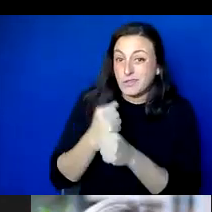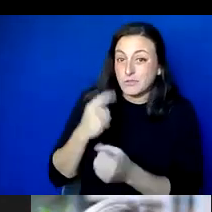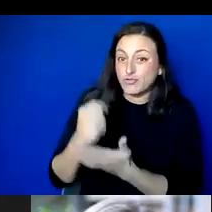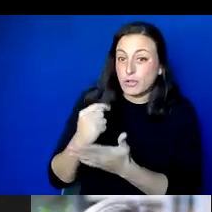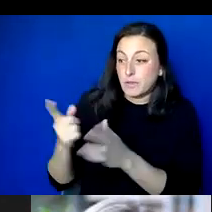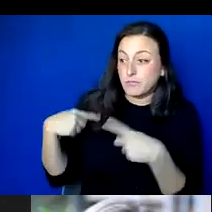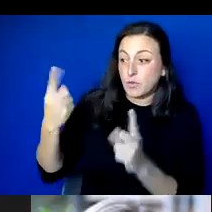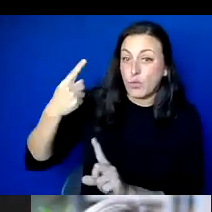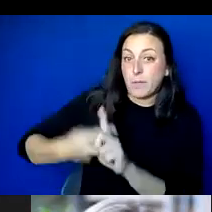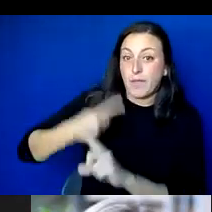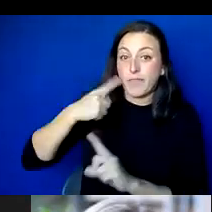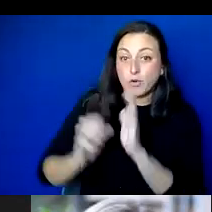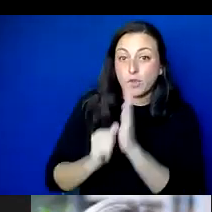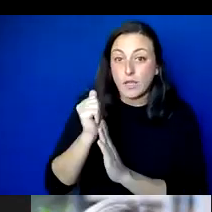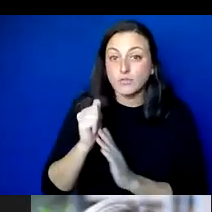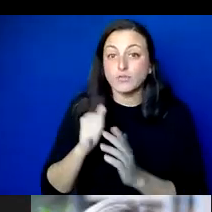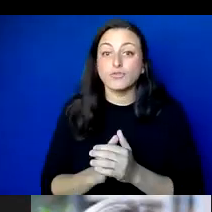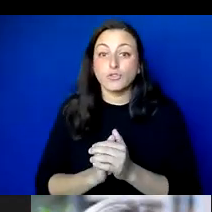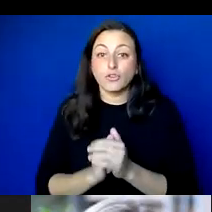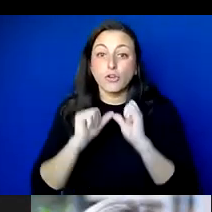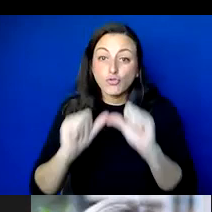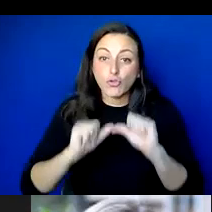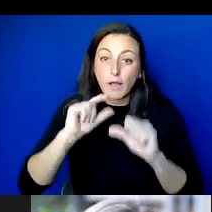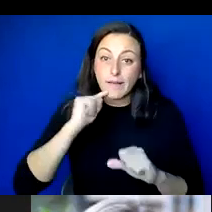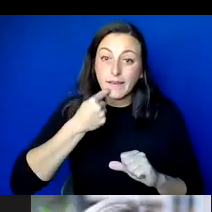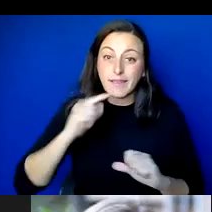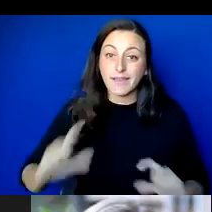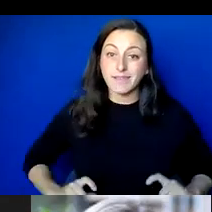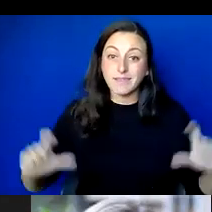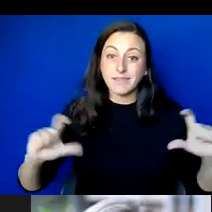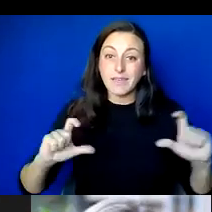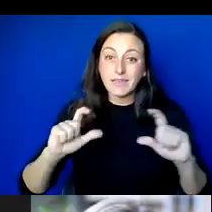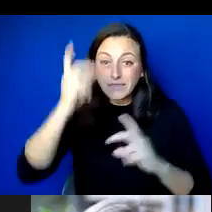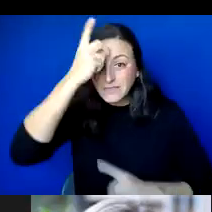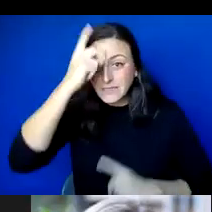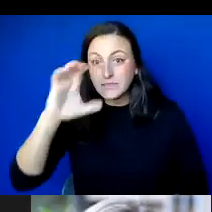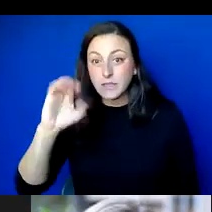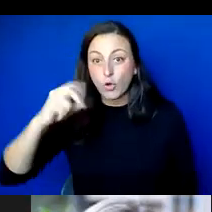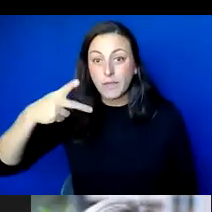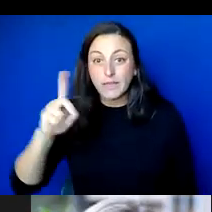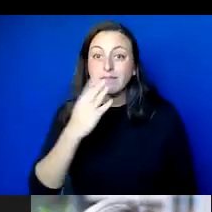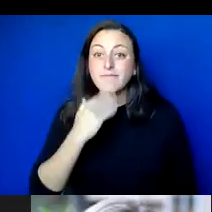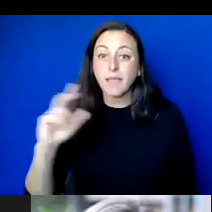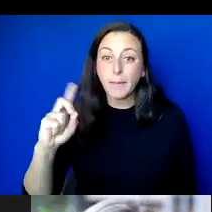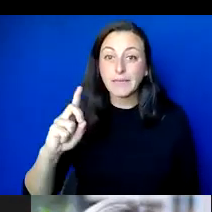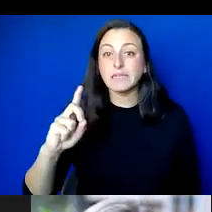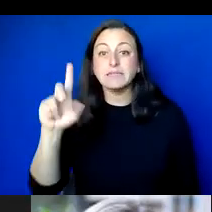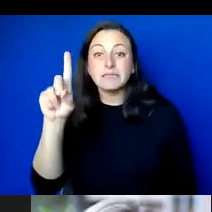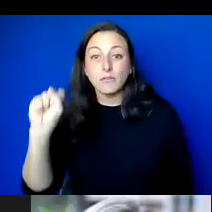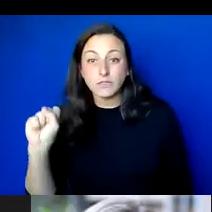cancer - chronic kidney disease, COPD, diabetes, Down syndrome, specific heart conditions which are